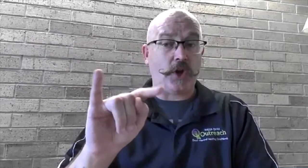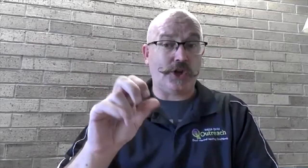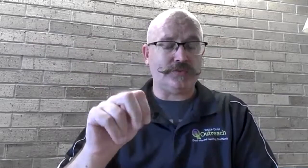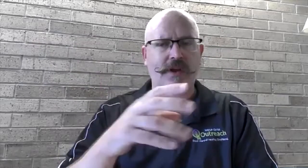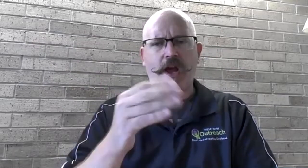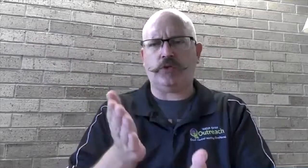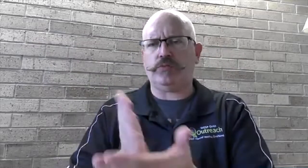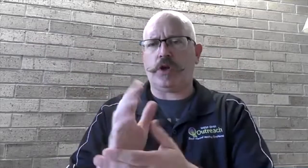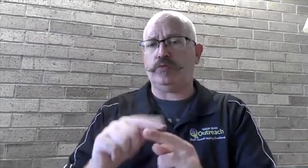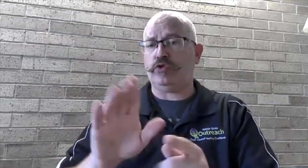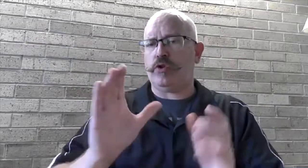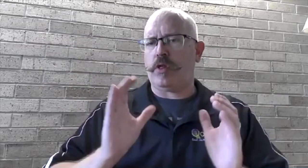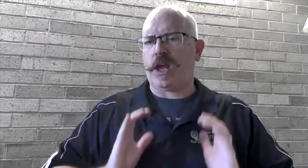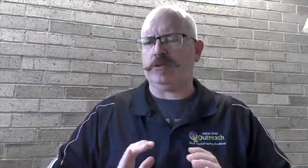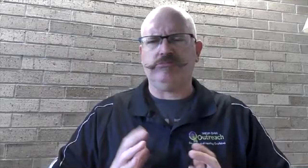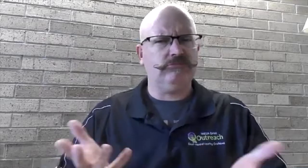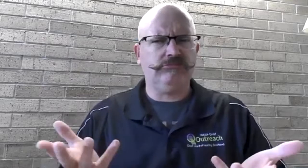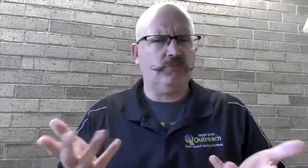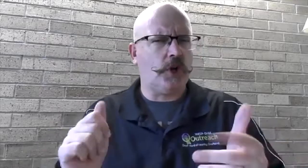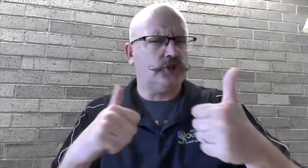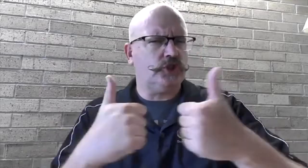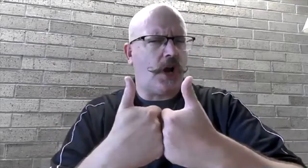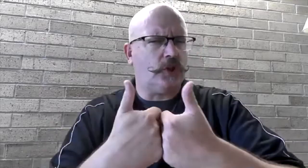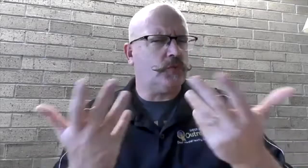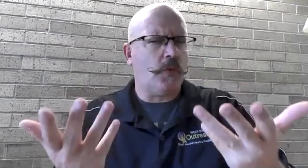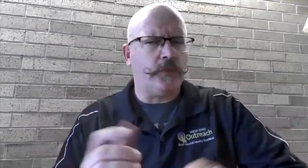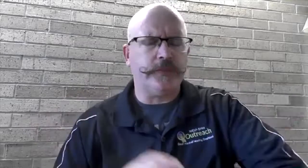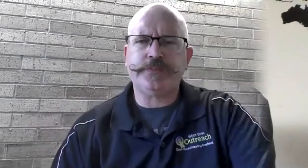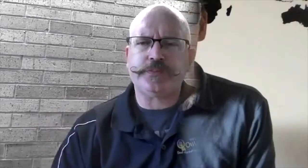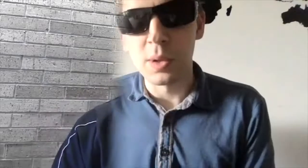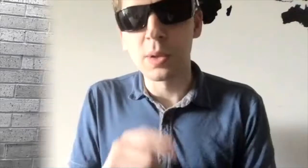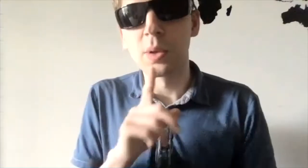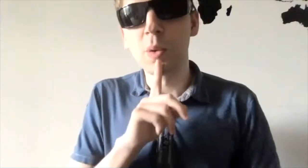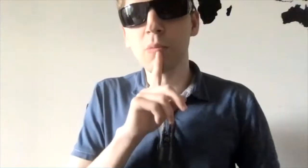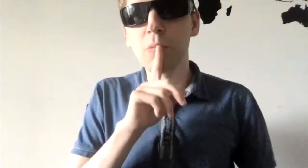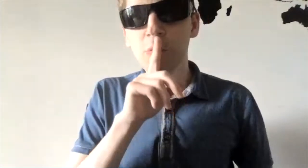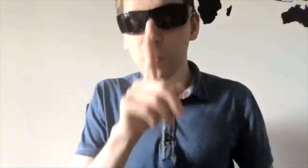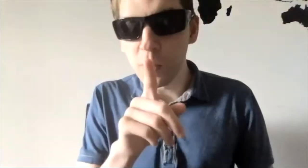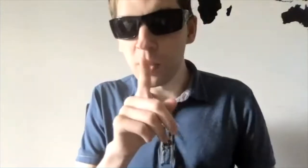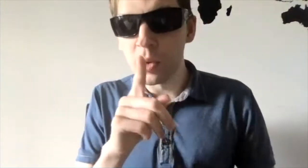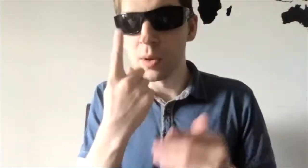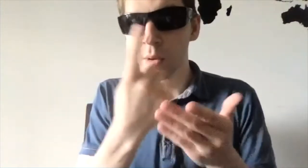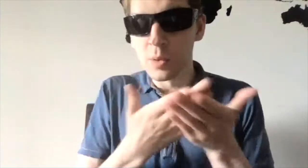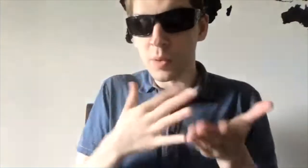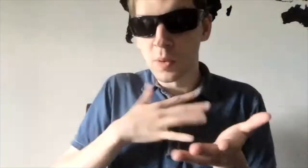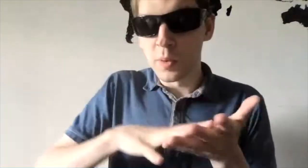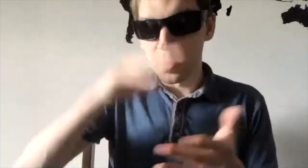providing accommodations and rights for your clients, what are some of the challenges that you discuss or face?